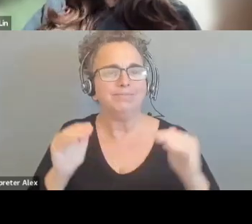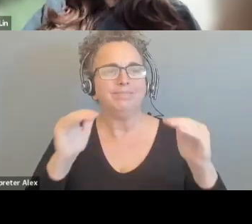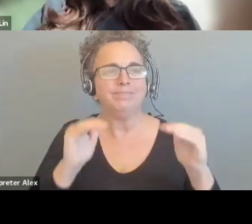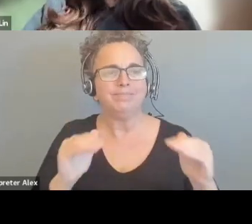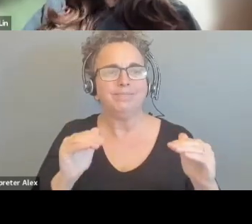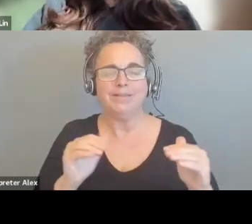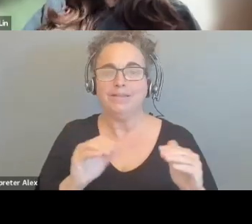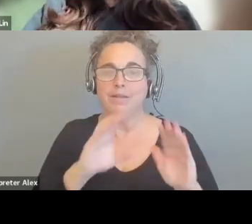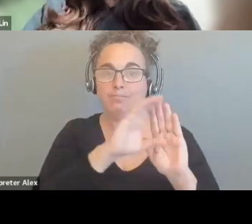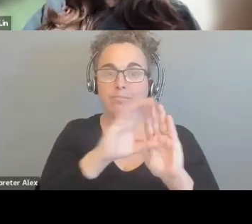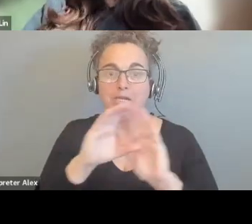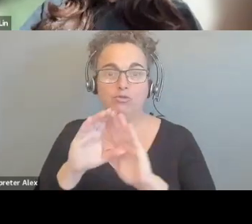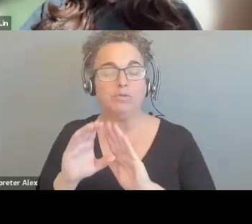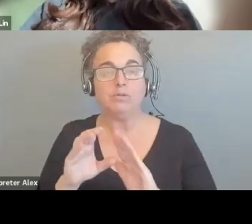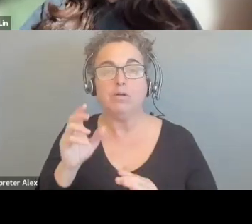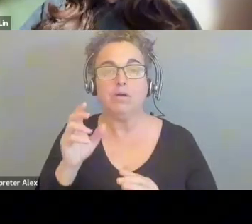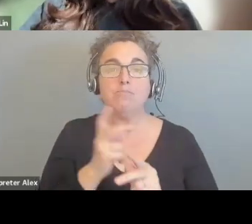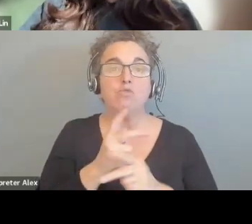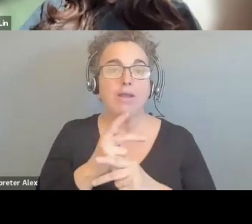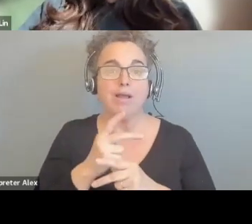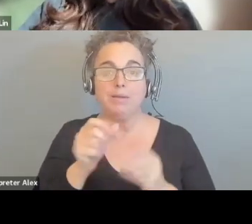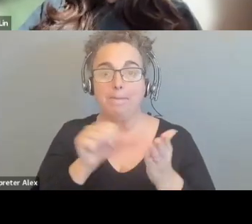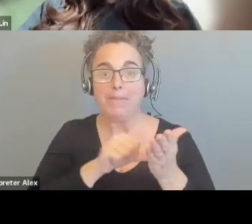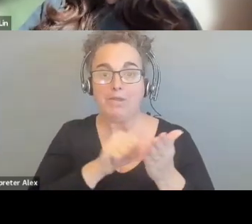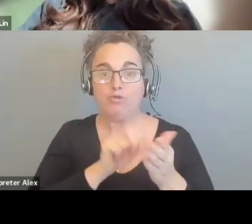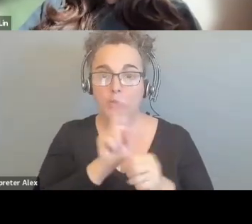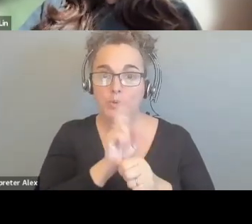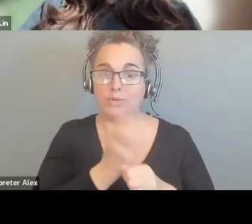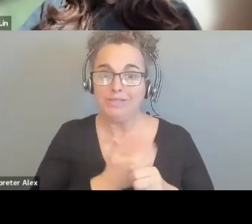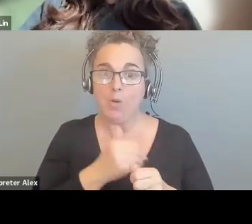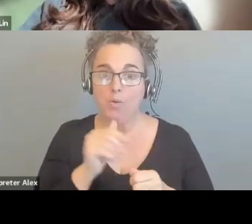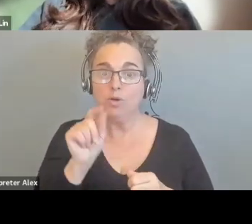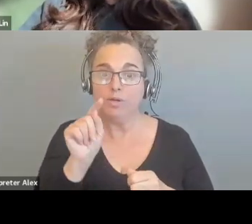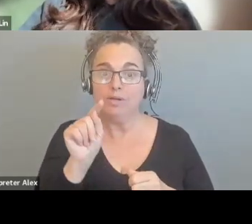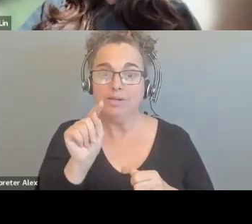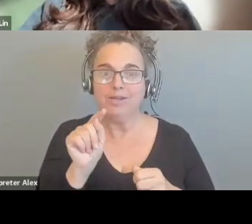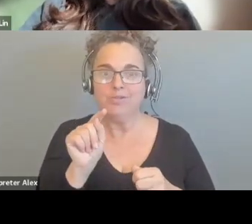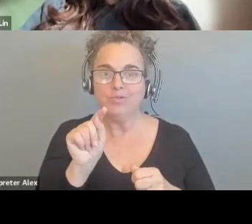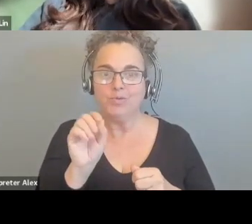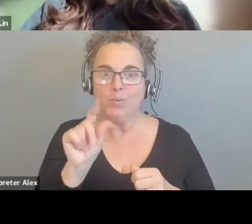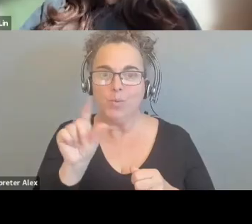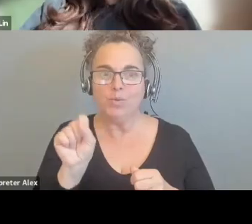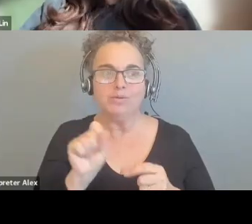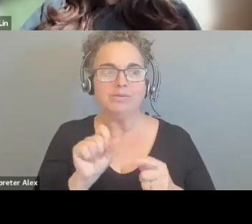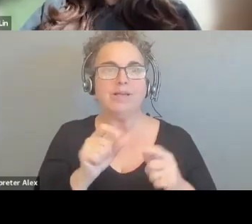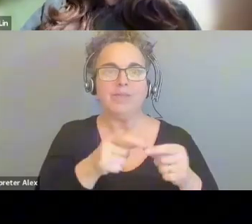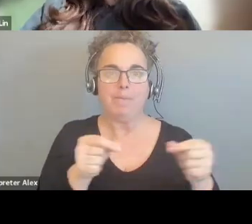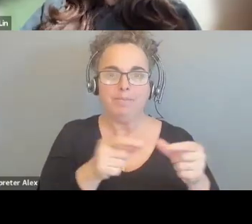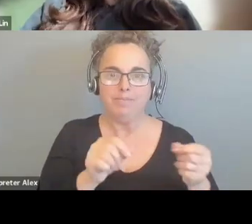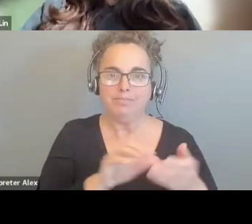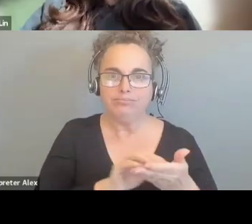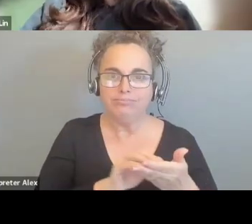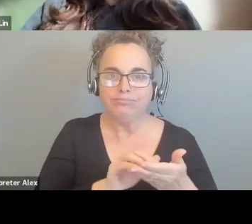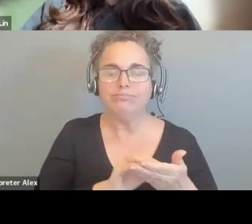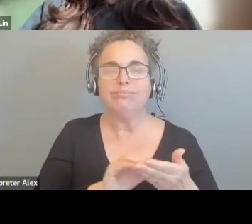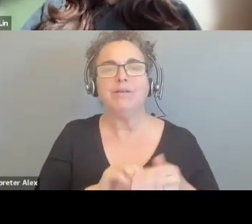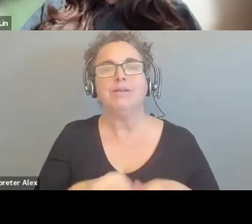and use the tools that we've developed. Here you'll find our tactile coding block kits along with downloadable 3D print files.